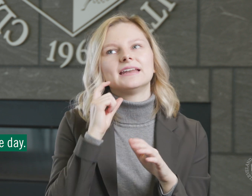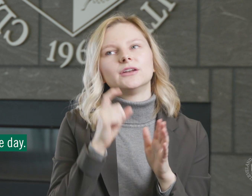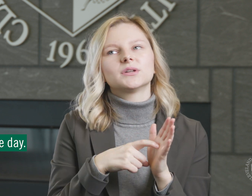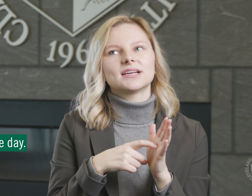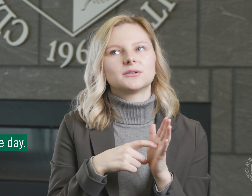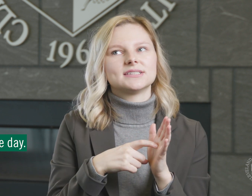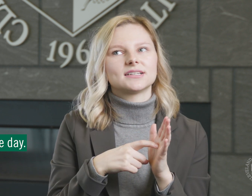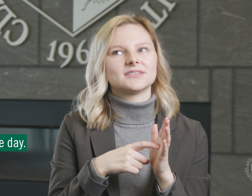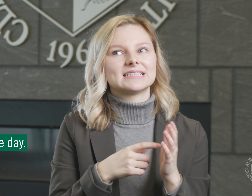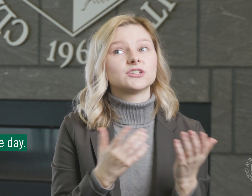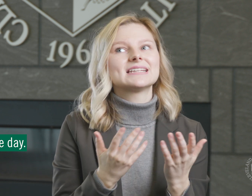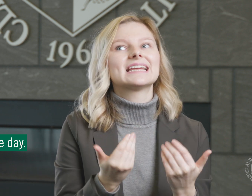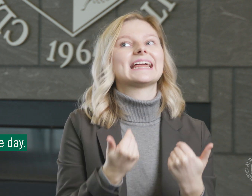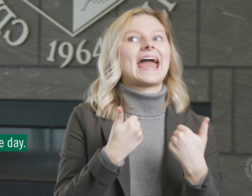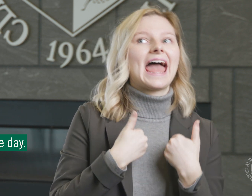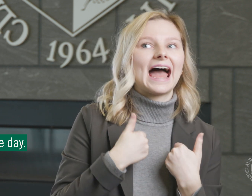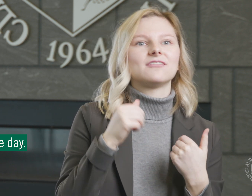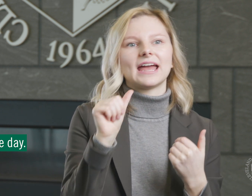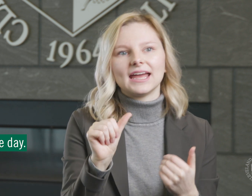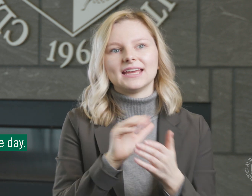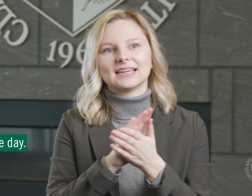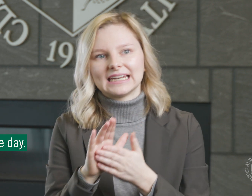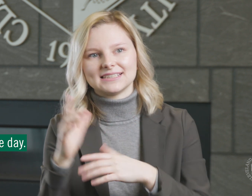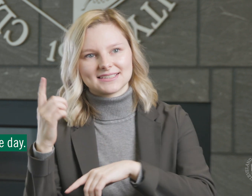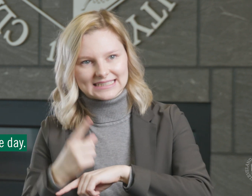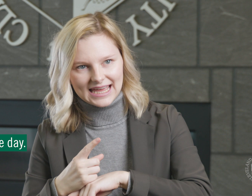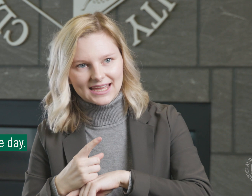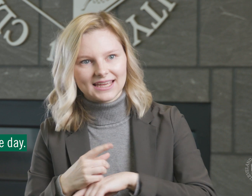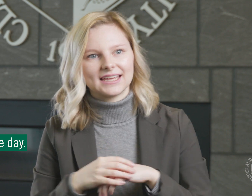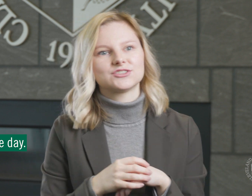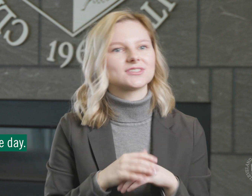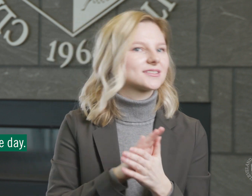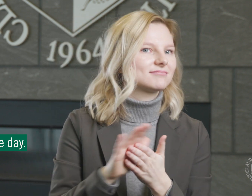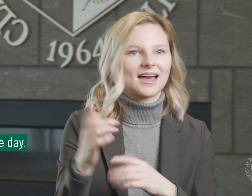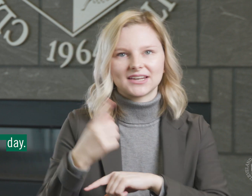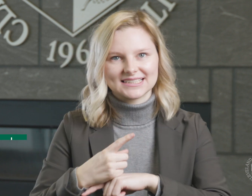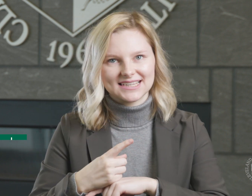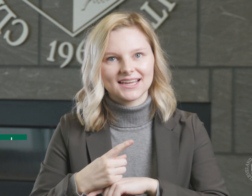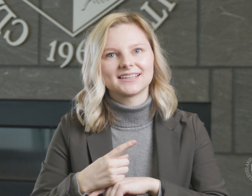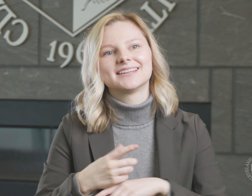and notice how instead if it's and you're not saying like have a nice day it's just have a nice day